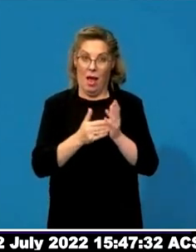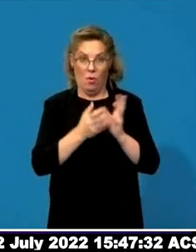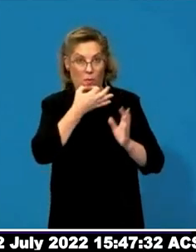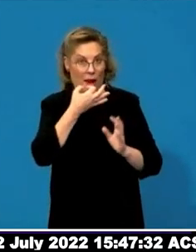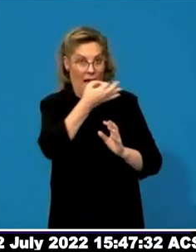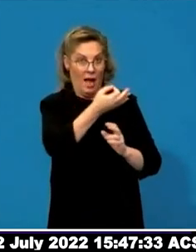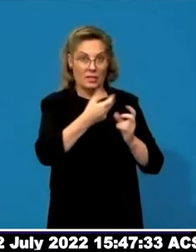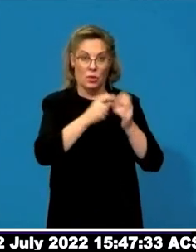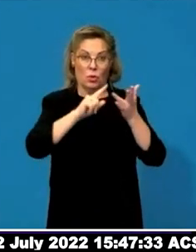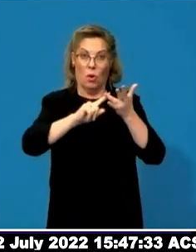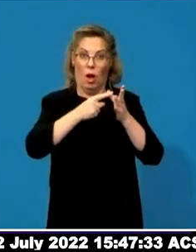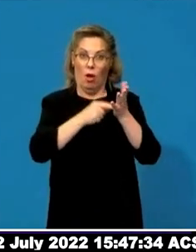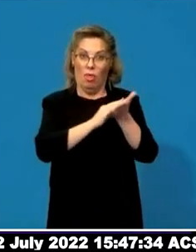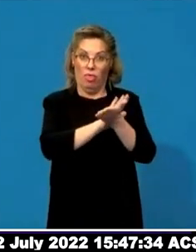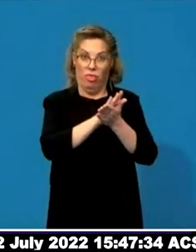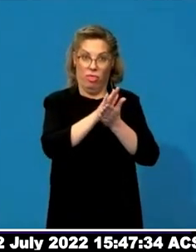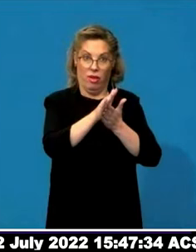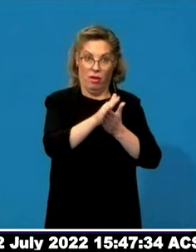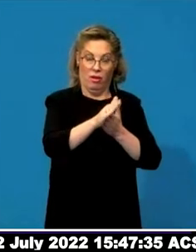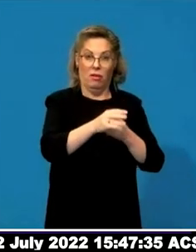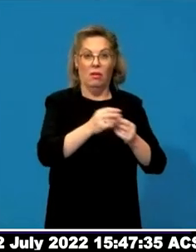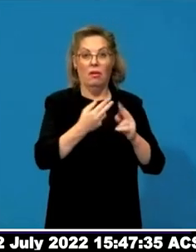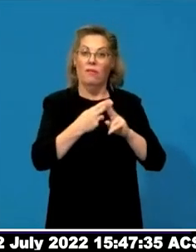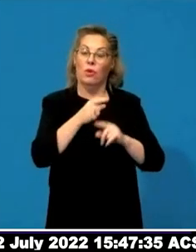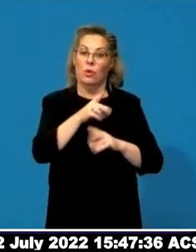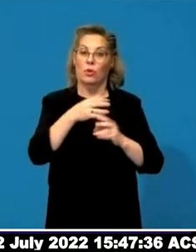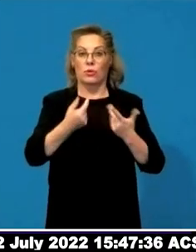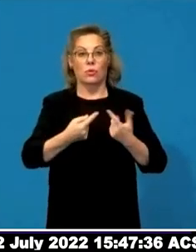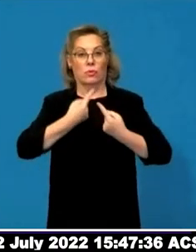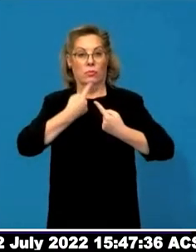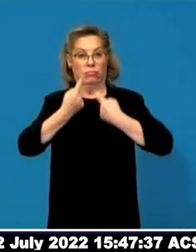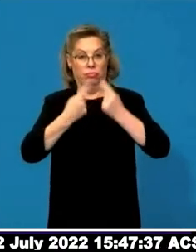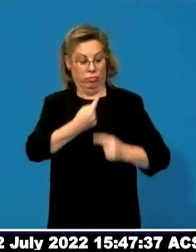through my associate, whom I hope will you be able to see on the screen - no.